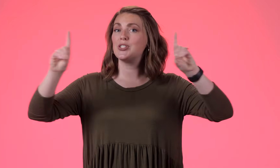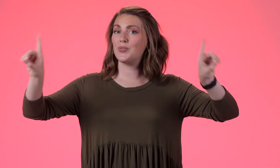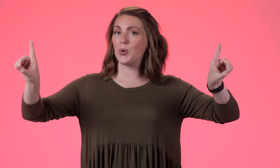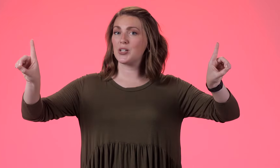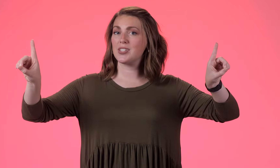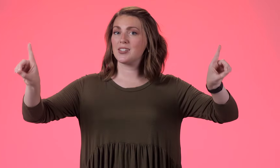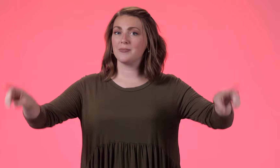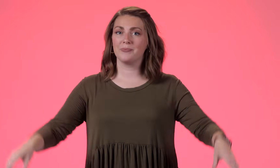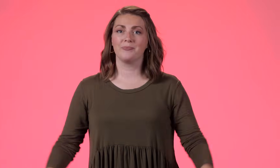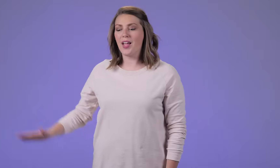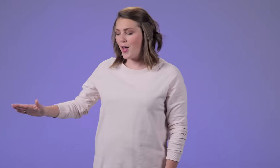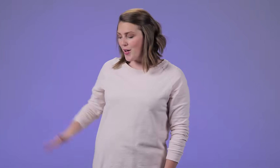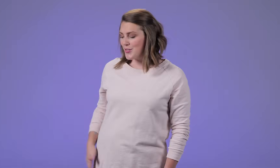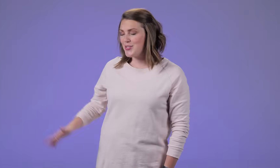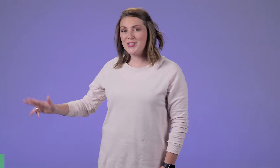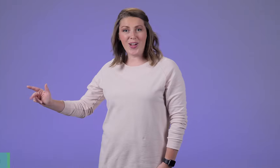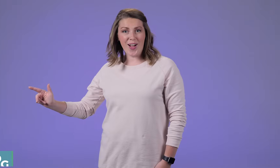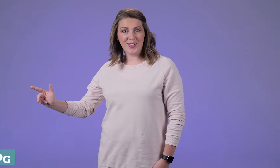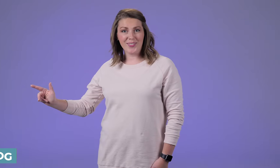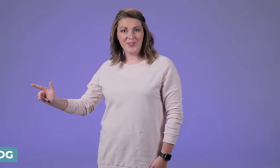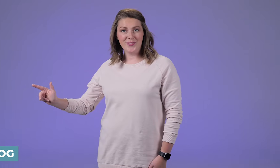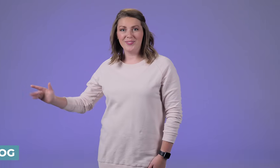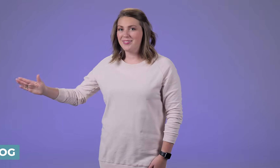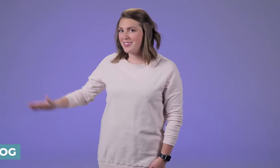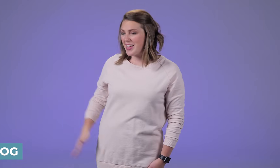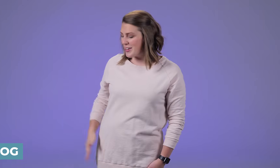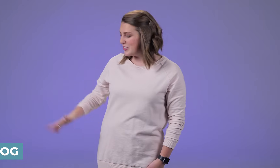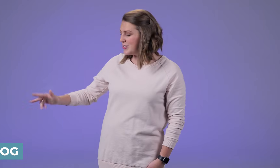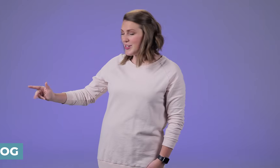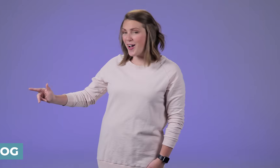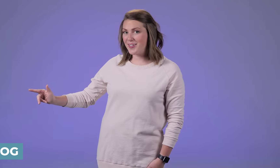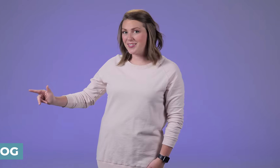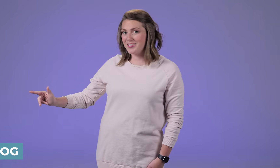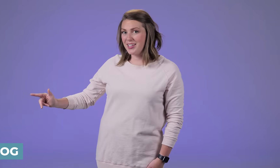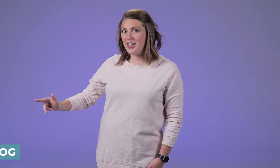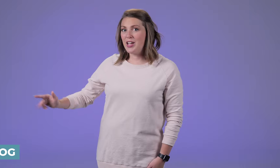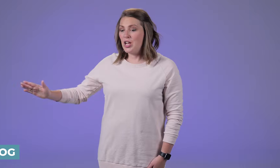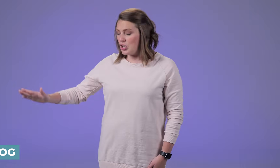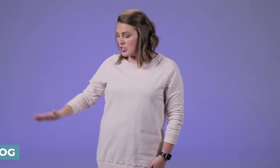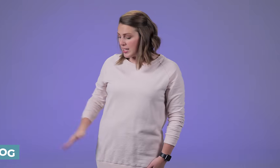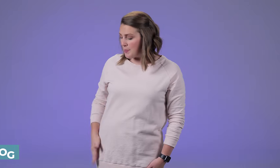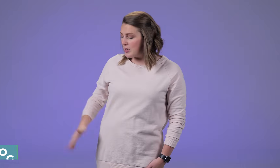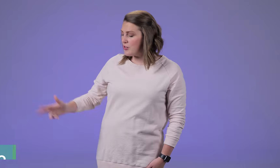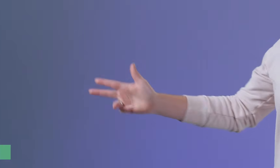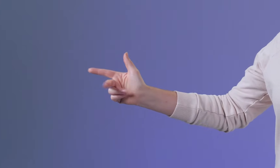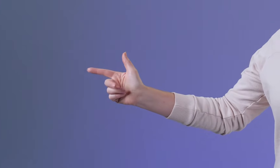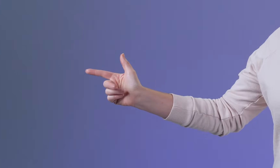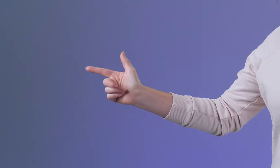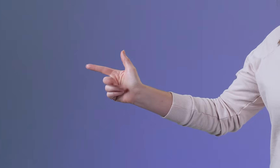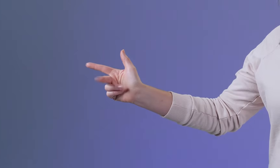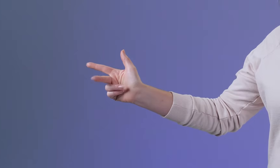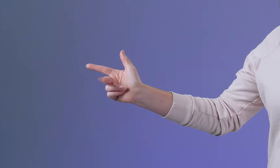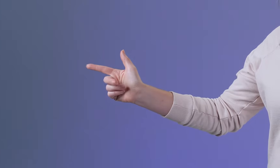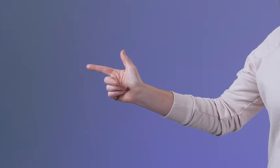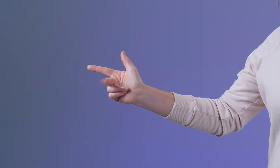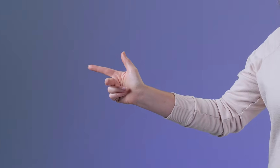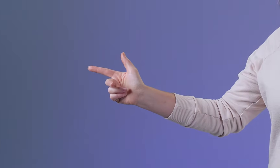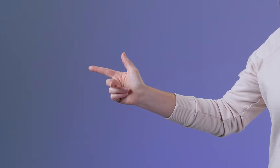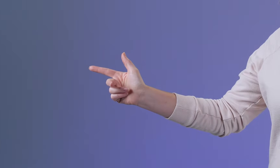DIVORCED DOG DOG You're slapping your thigh and showing the dog to come here.